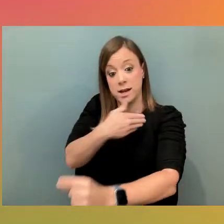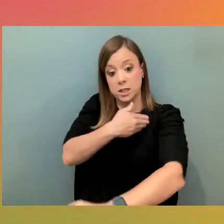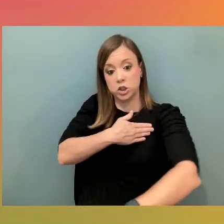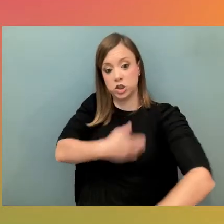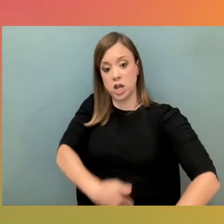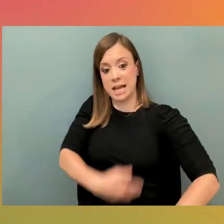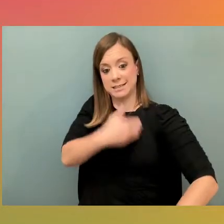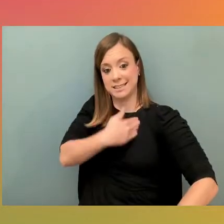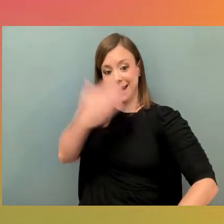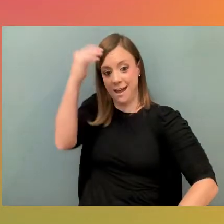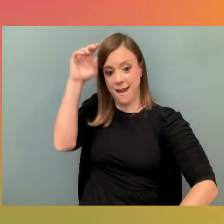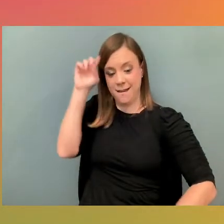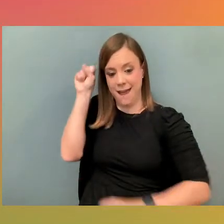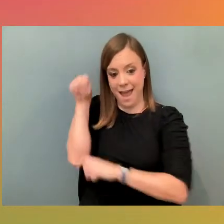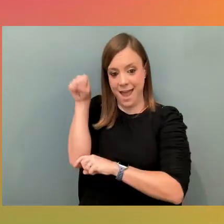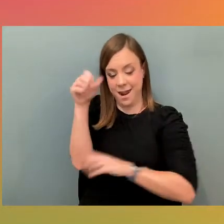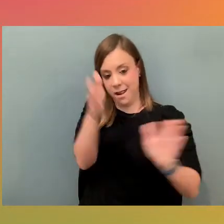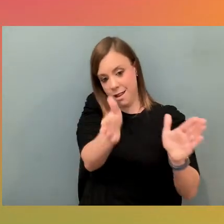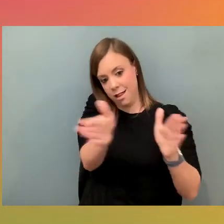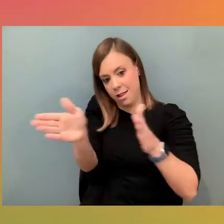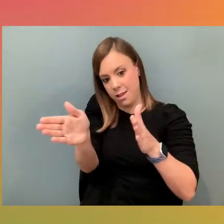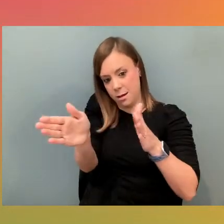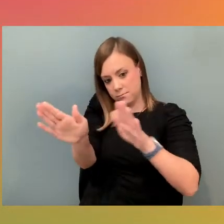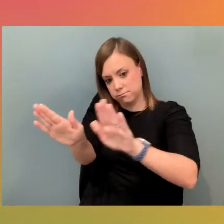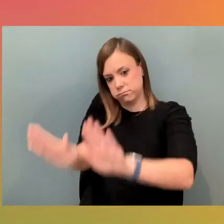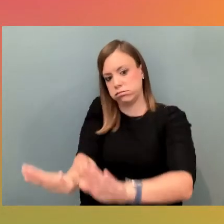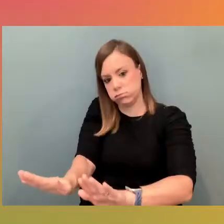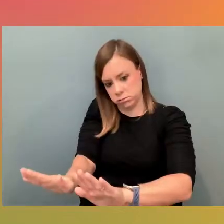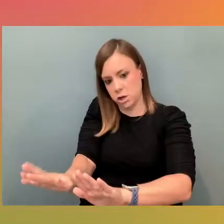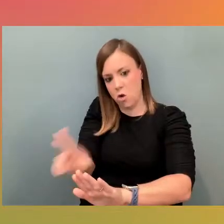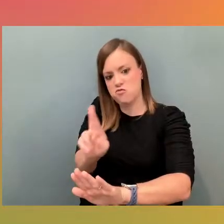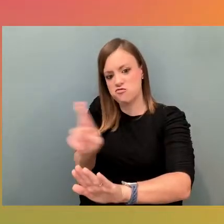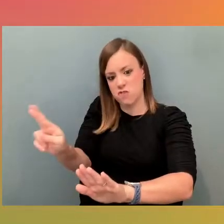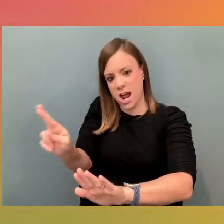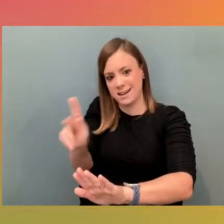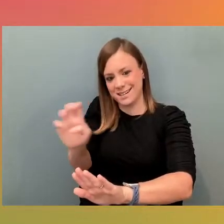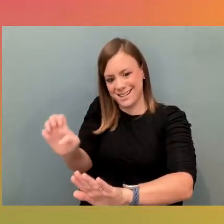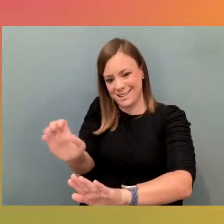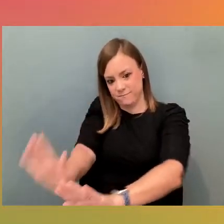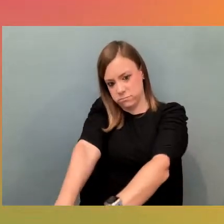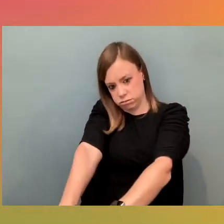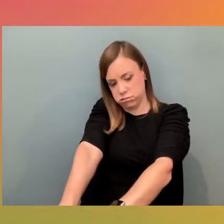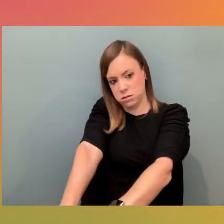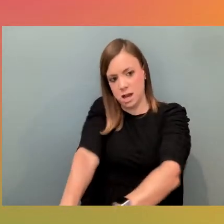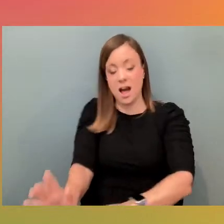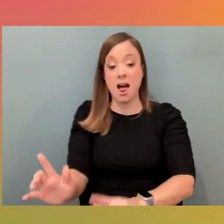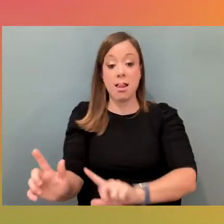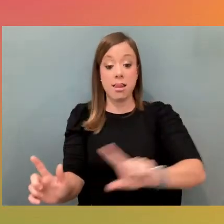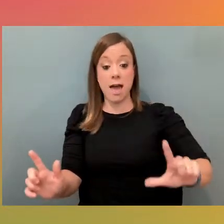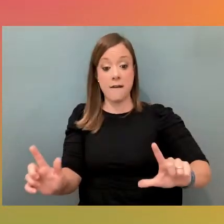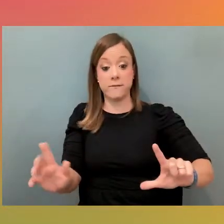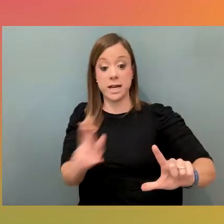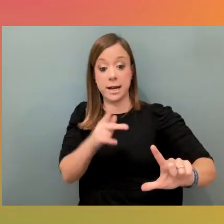YOU ARE TURNING SO YOUR CHEST AND HEAD LAND OVER THE RIGHT SIDE, MAYBE YOUR HEAD RELEASES